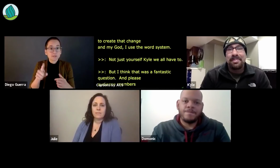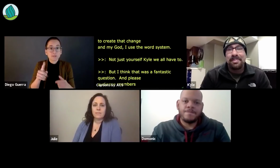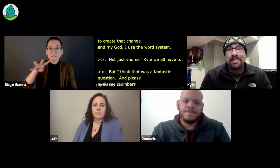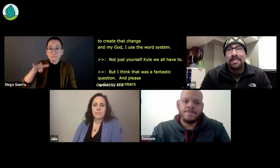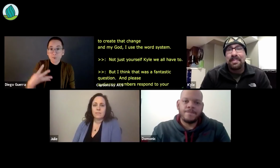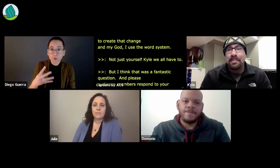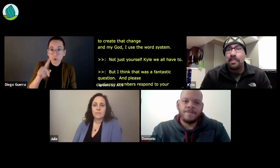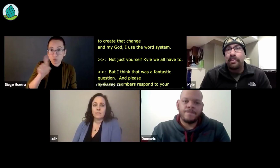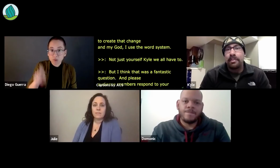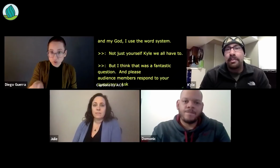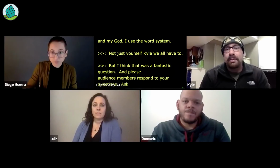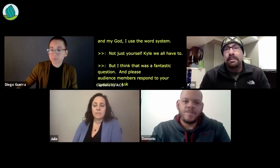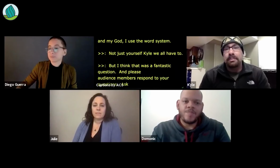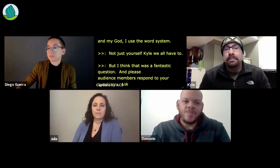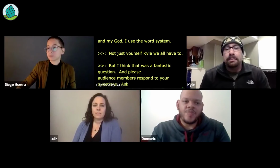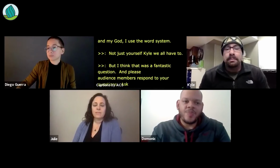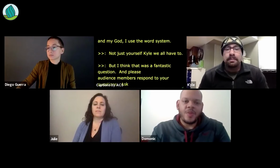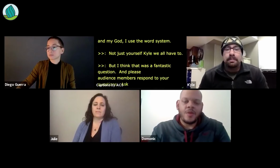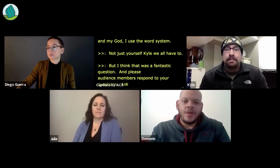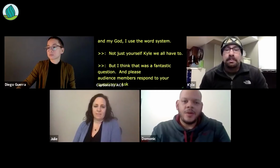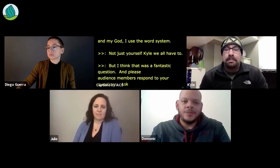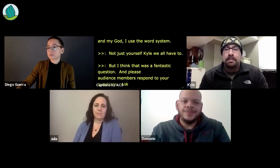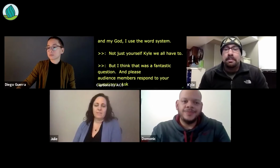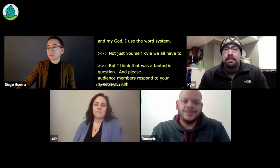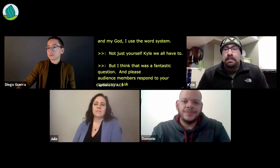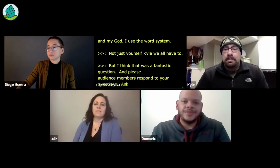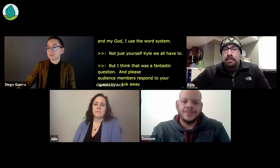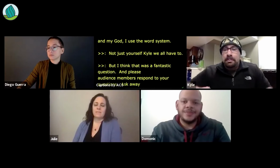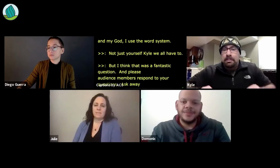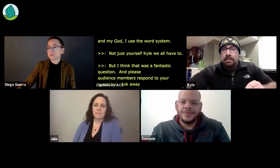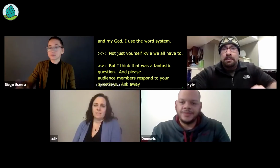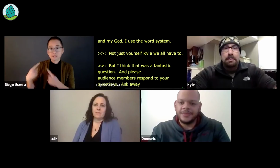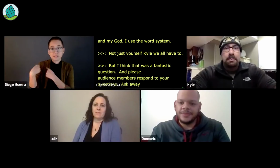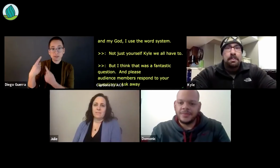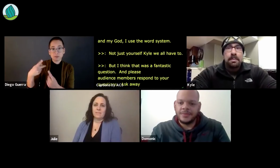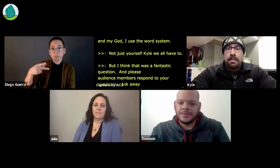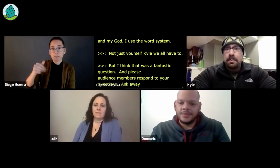I do have a fourth question, and I'd like to ask that now.